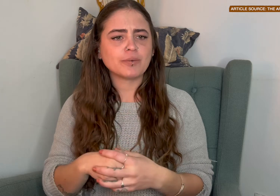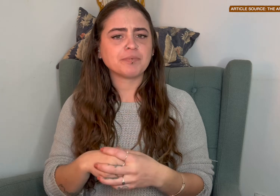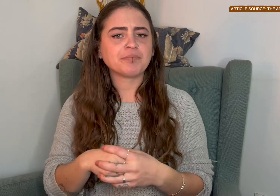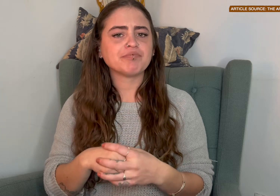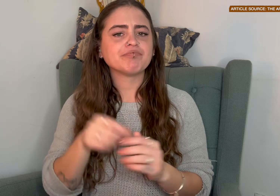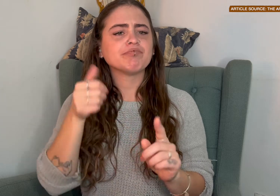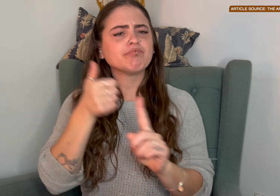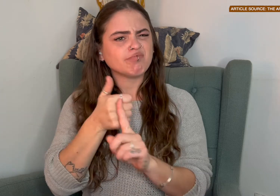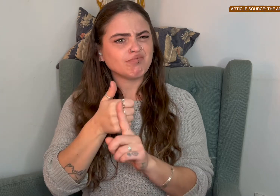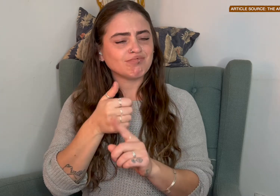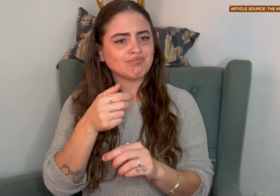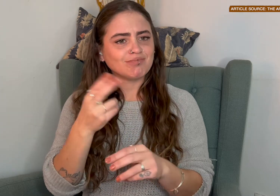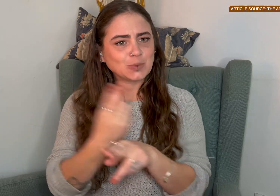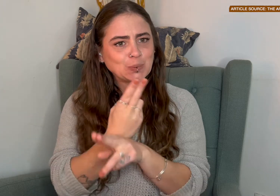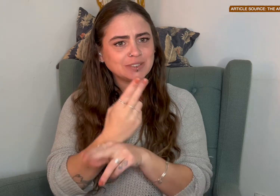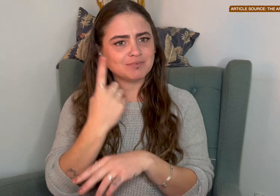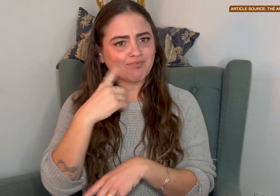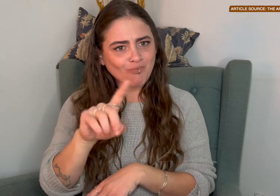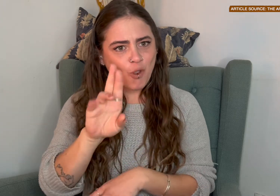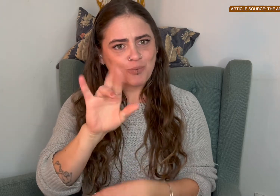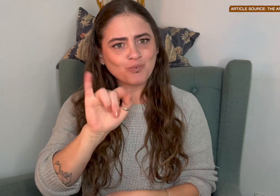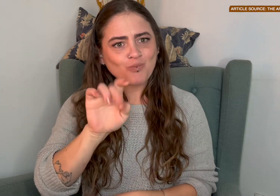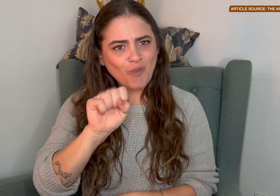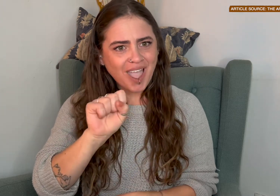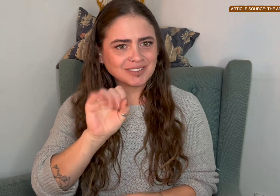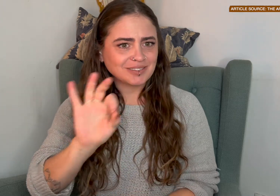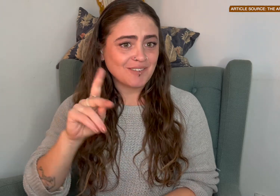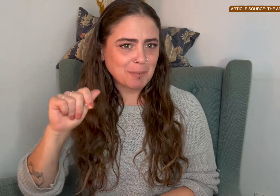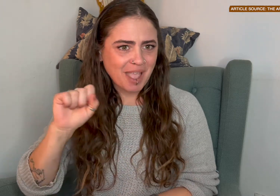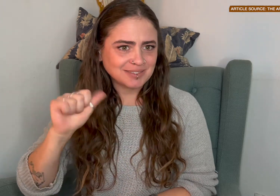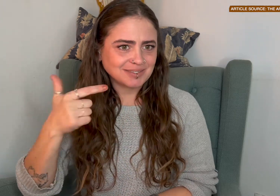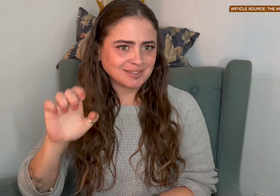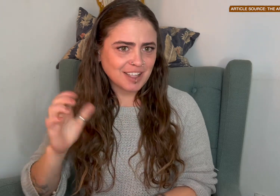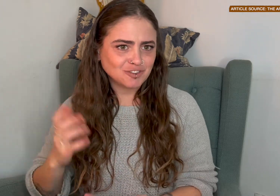was used for rites of passage.